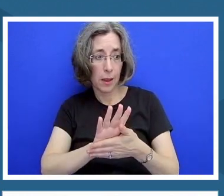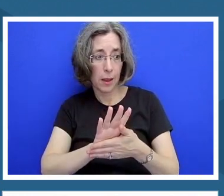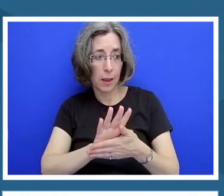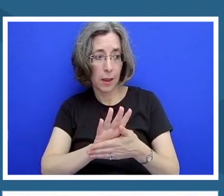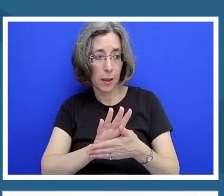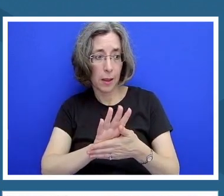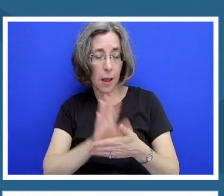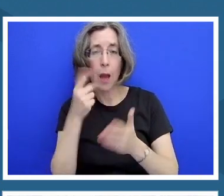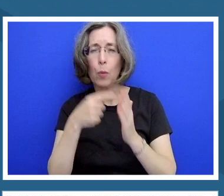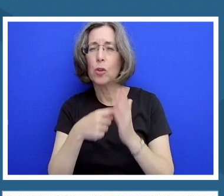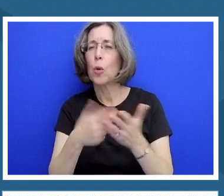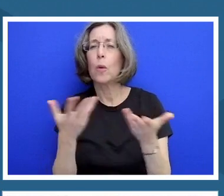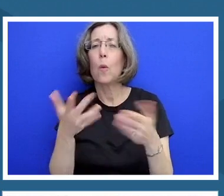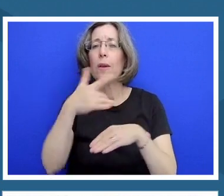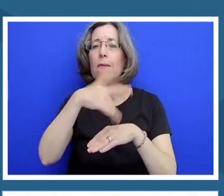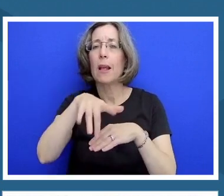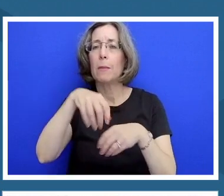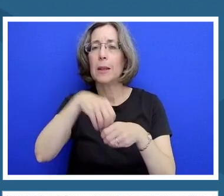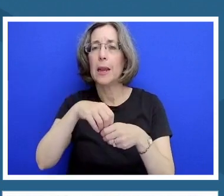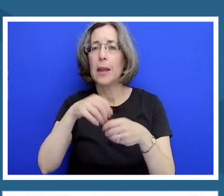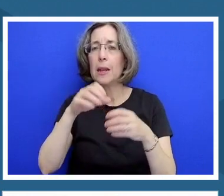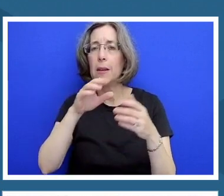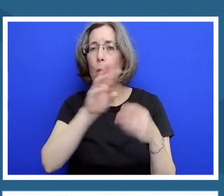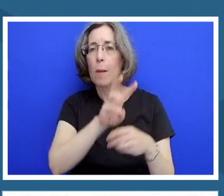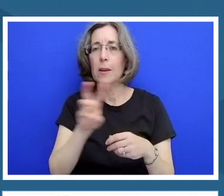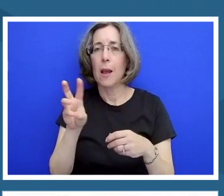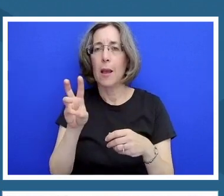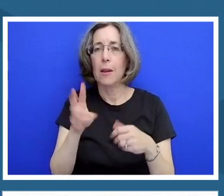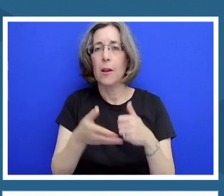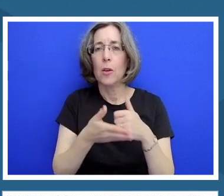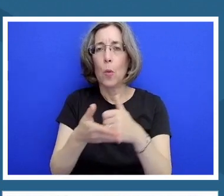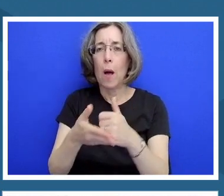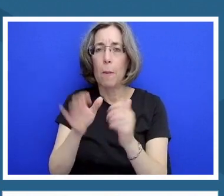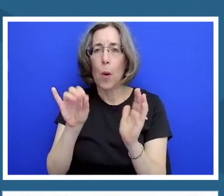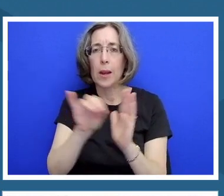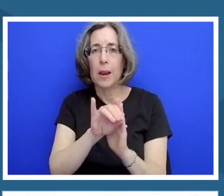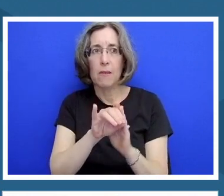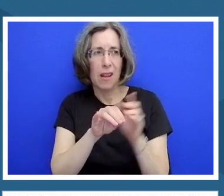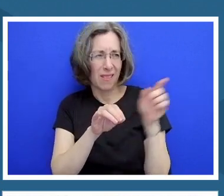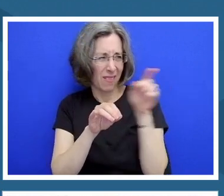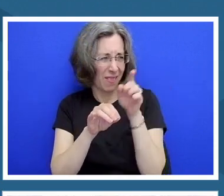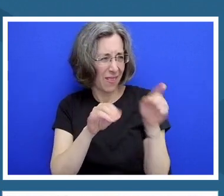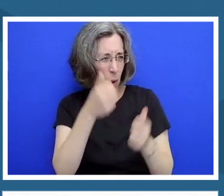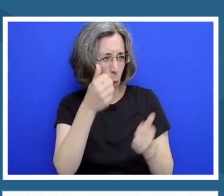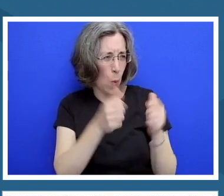students identify which one of these stars is the target